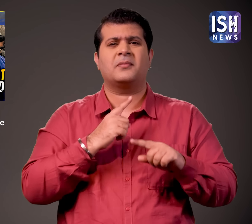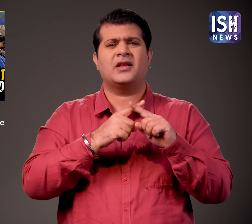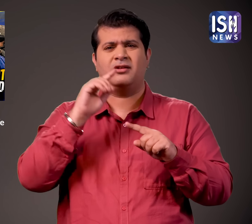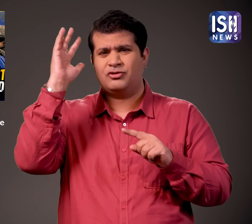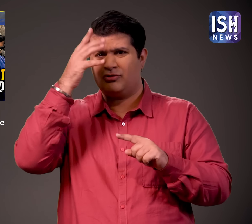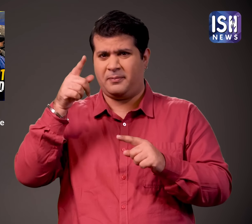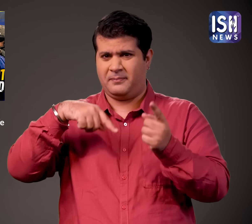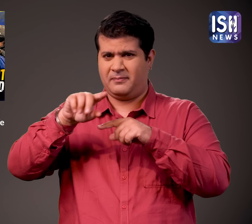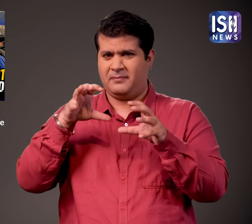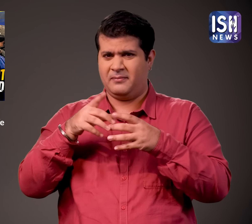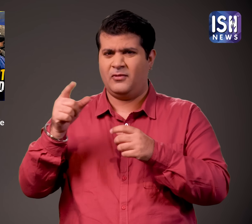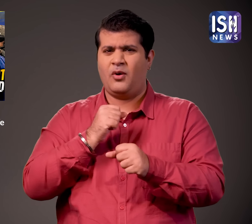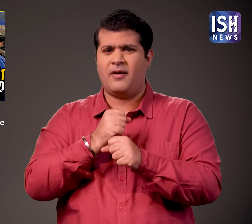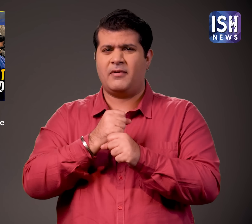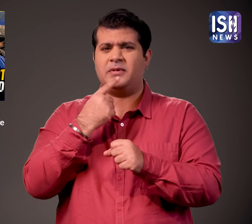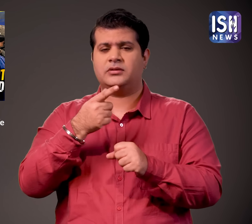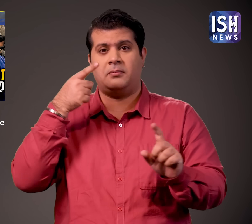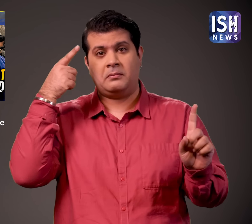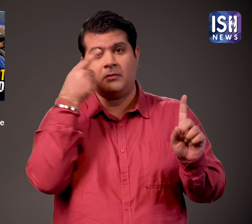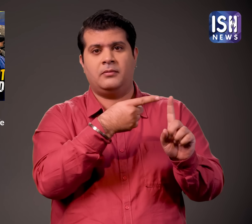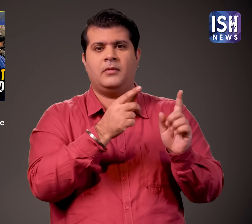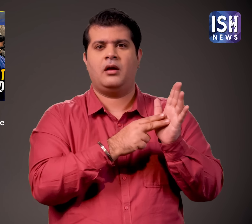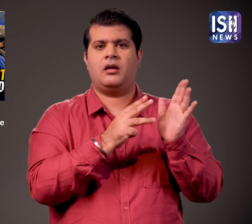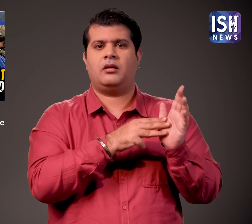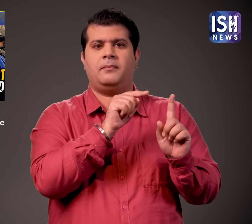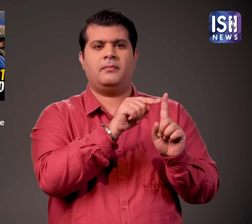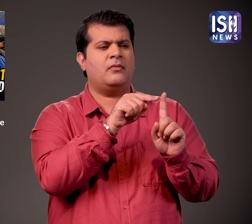The Trump government has accused Maduro